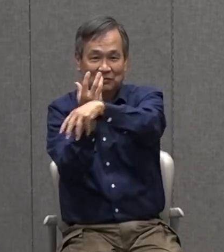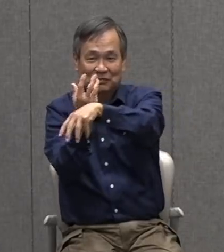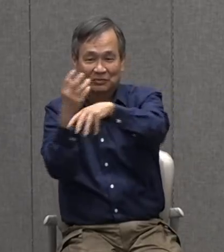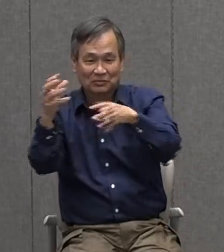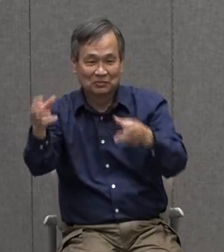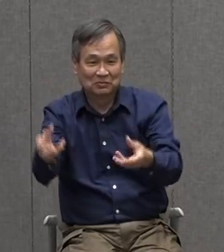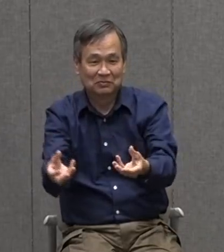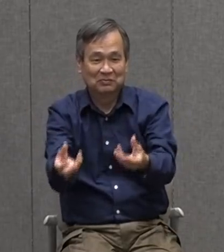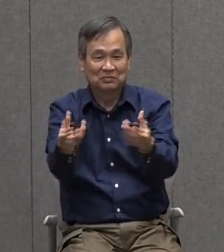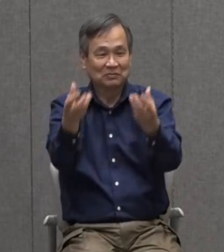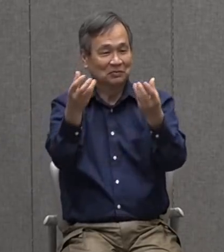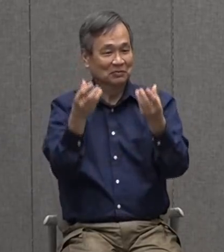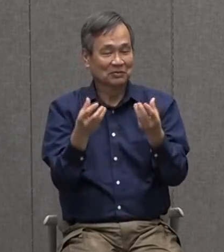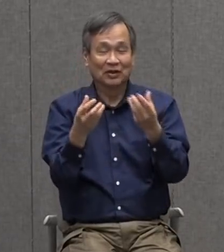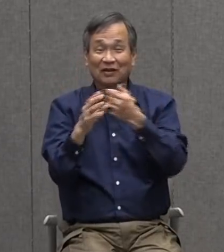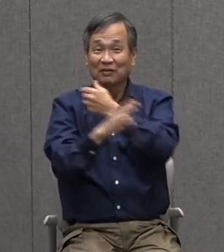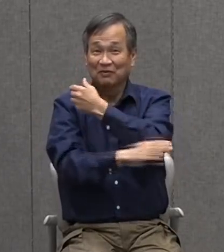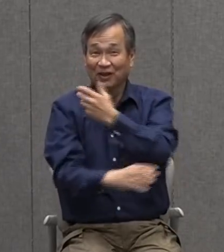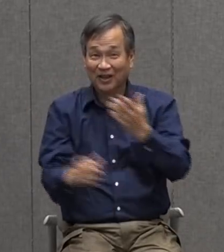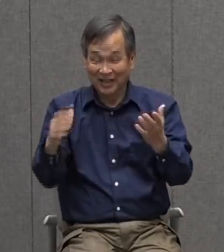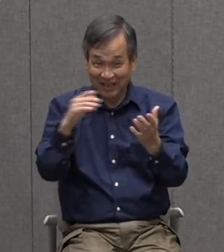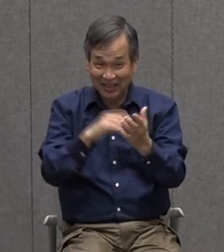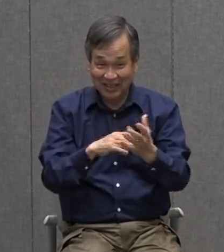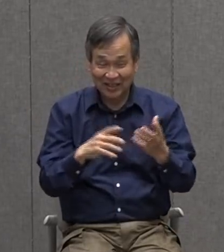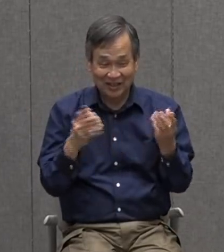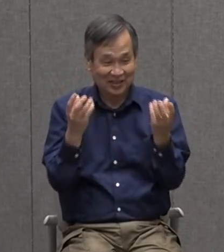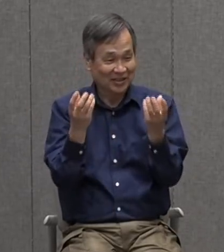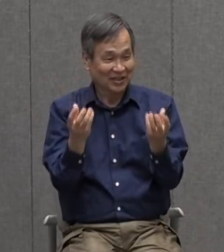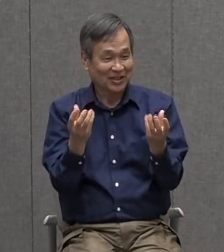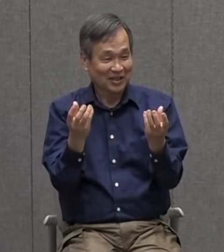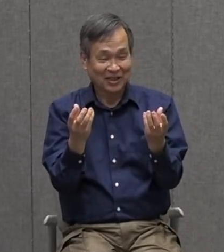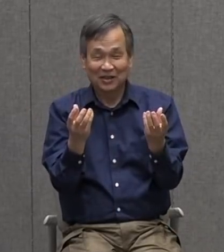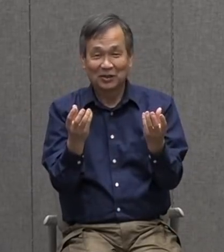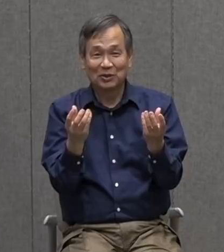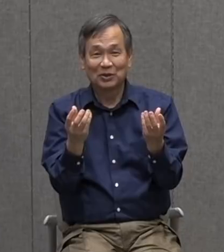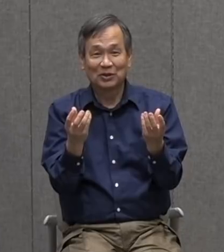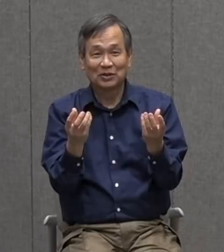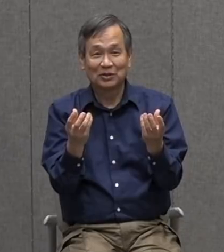Fall came and again the marvelous fruits produced two seeds.